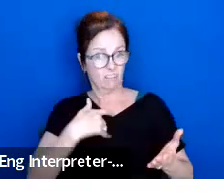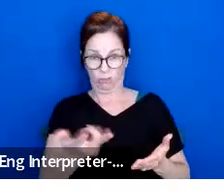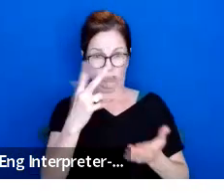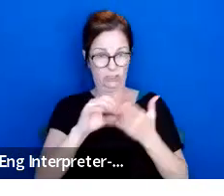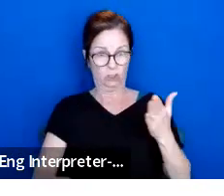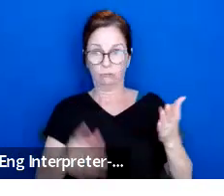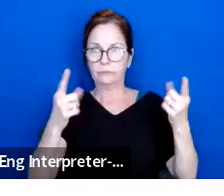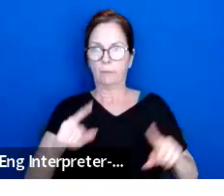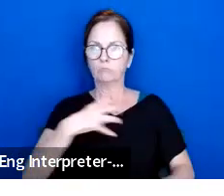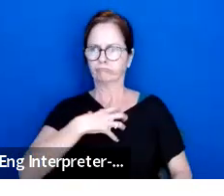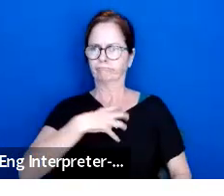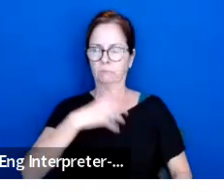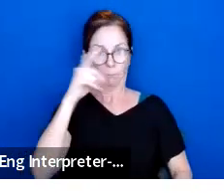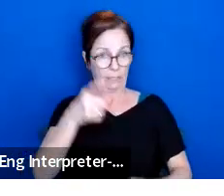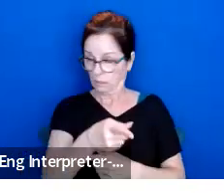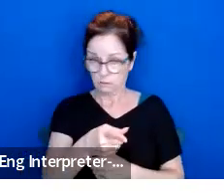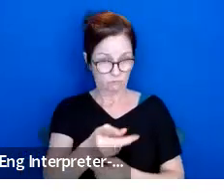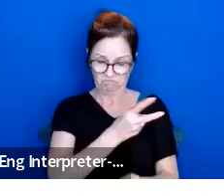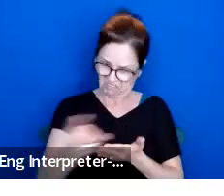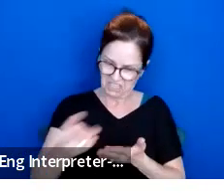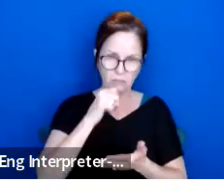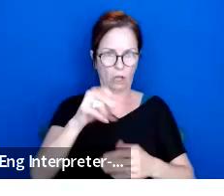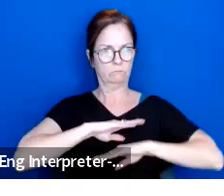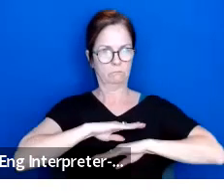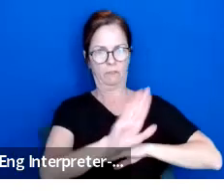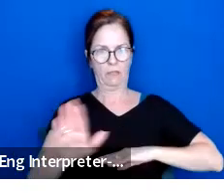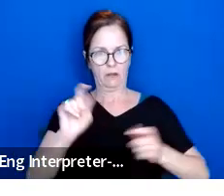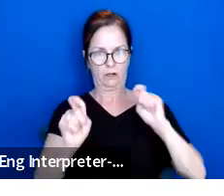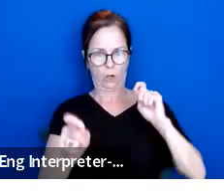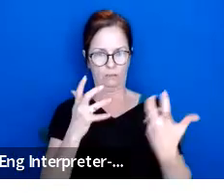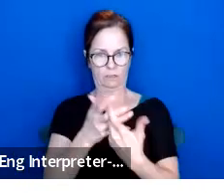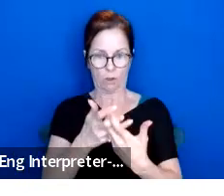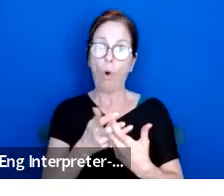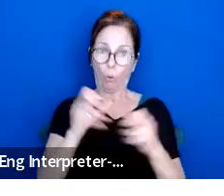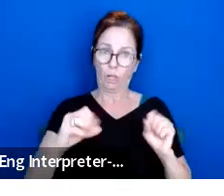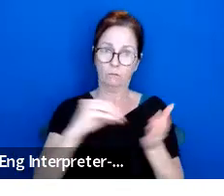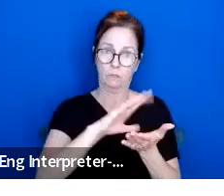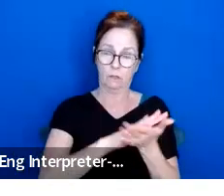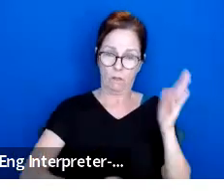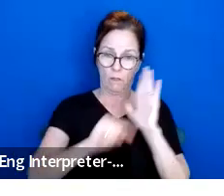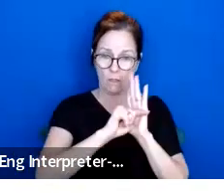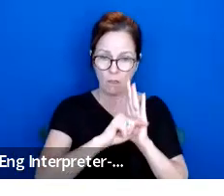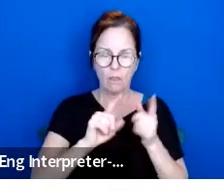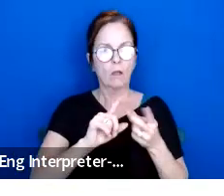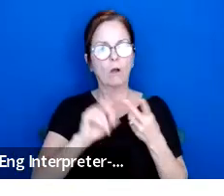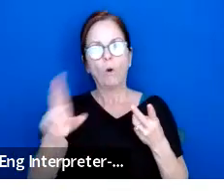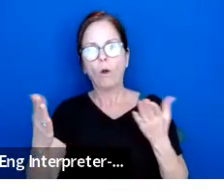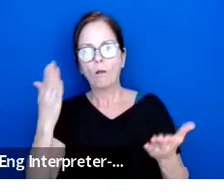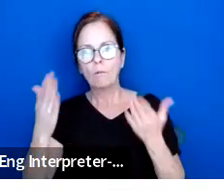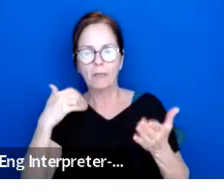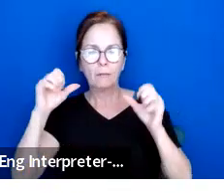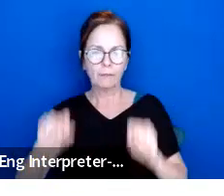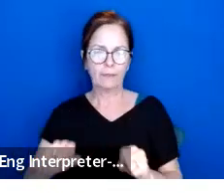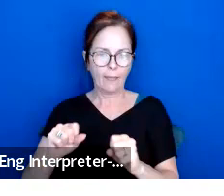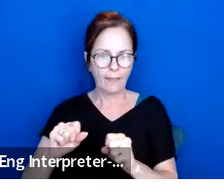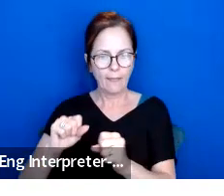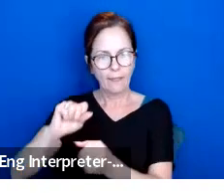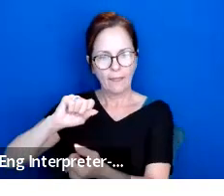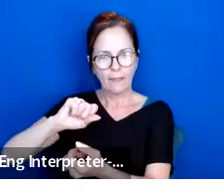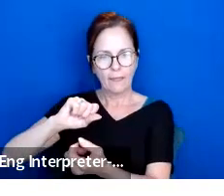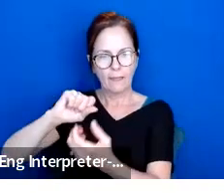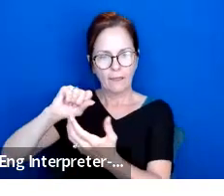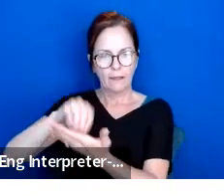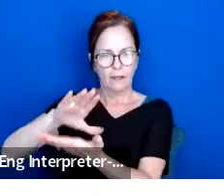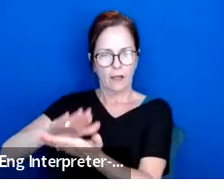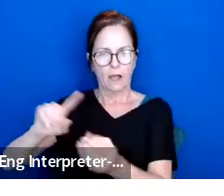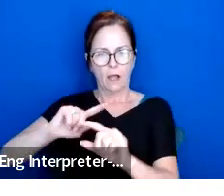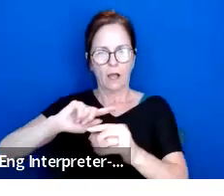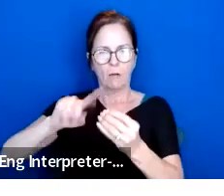Yes, you can be run up for that. It could also be about statements you make about different groups, but again, it is not an accessibility.